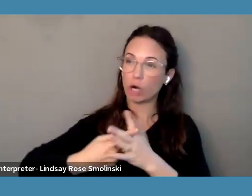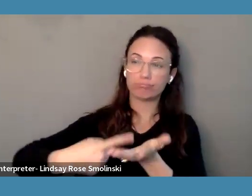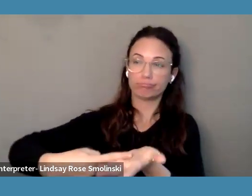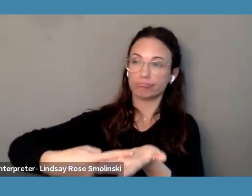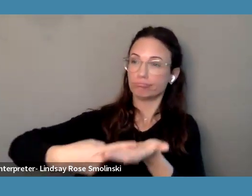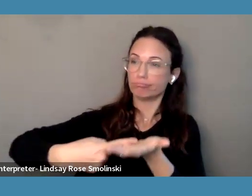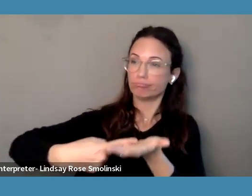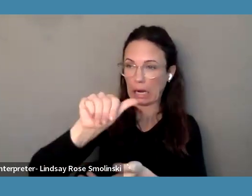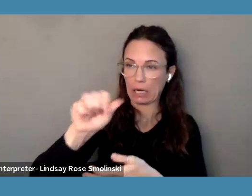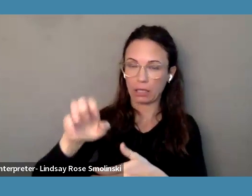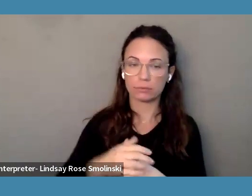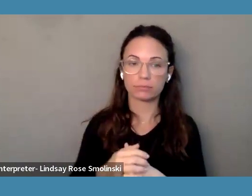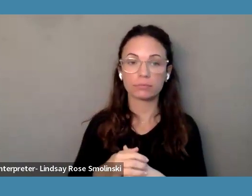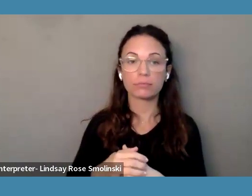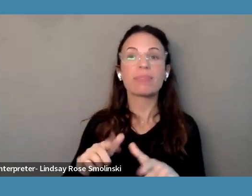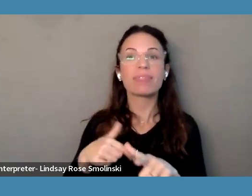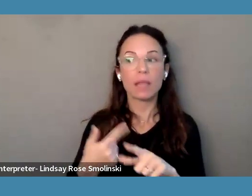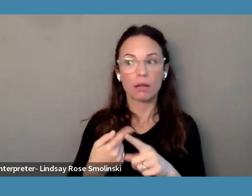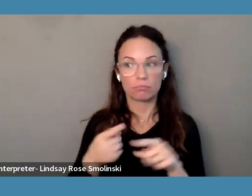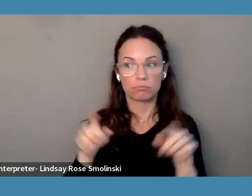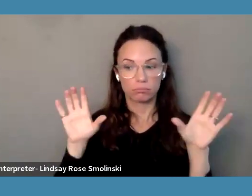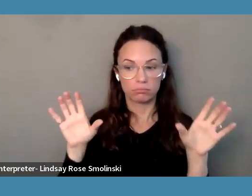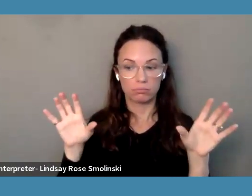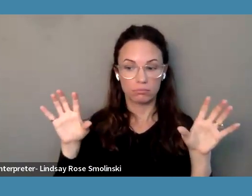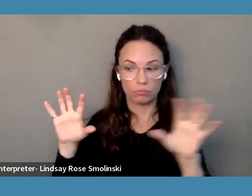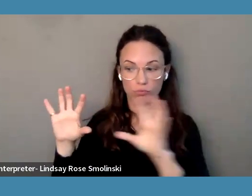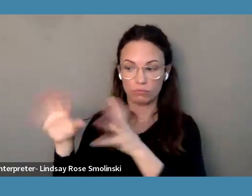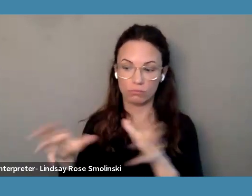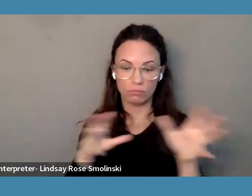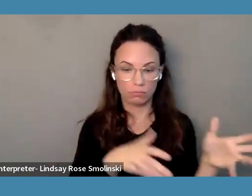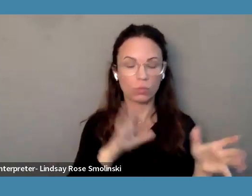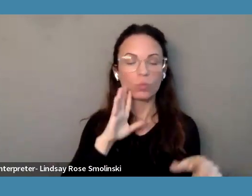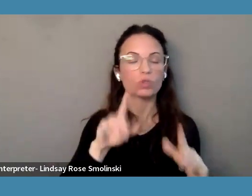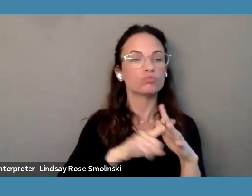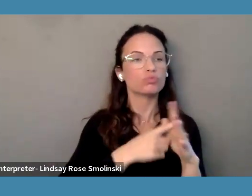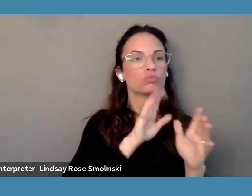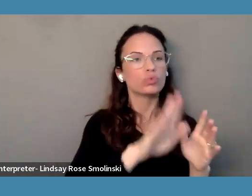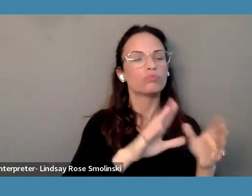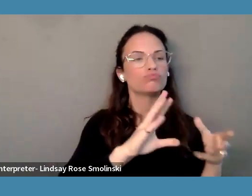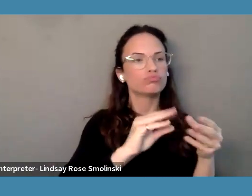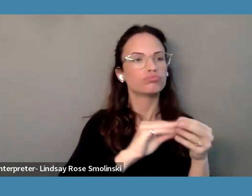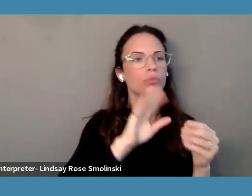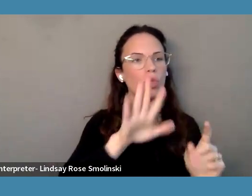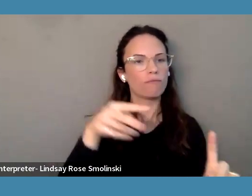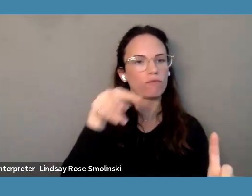Then both parties will give opening statements, summarizing their view of the case,